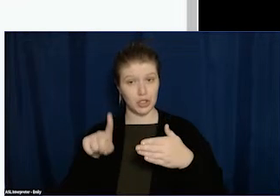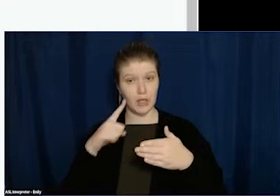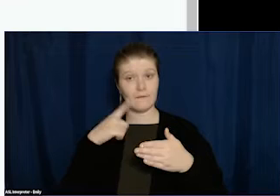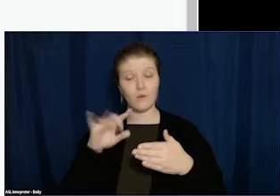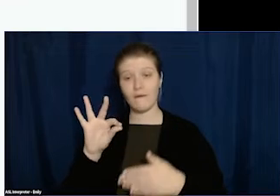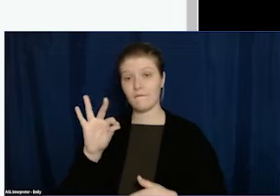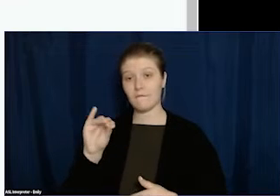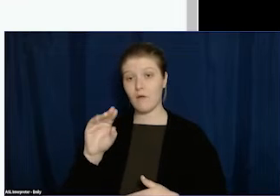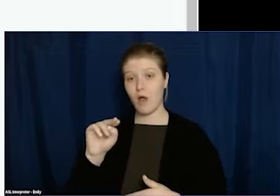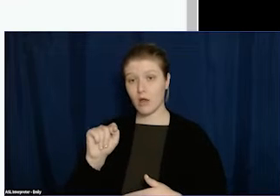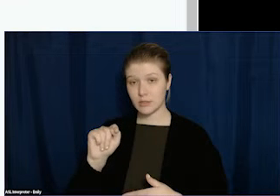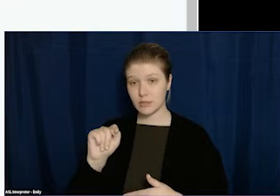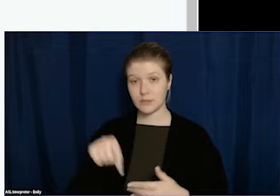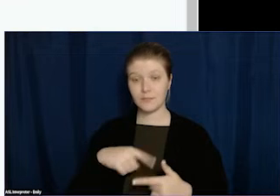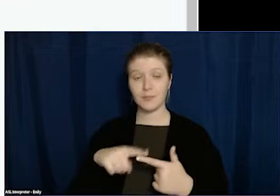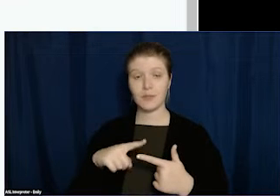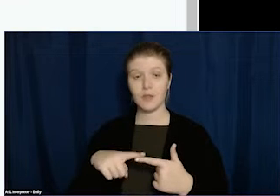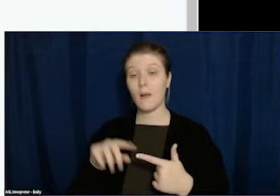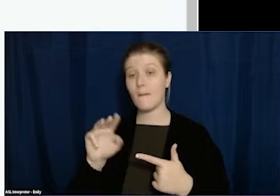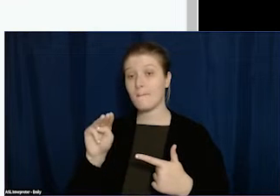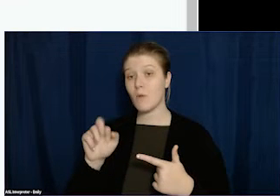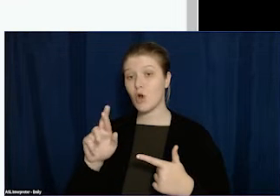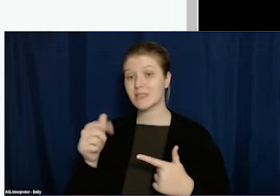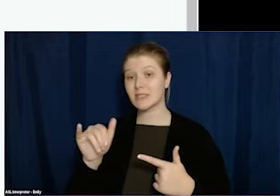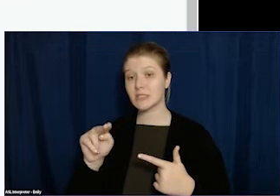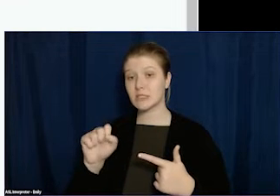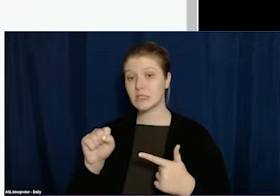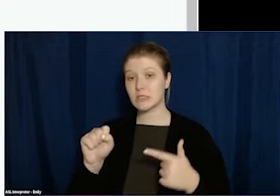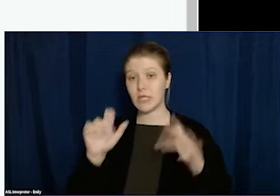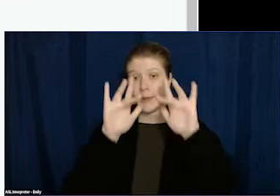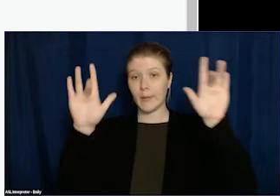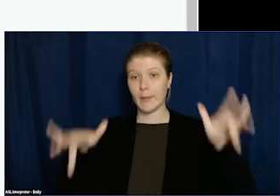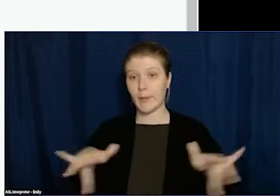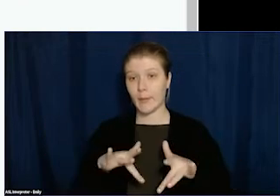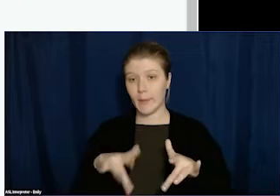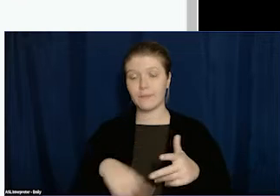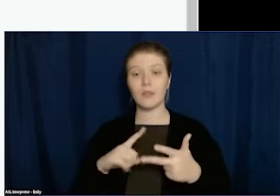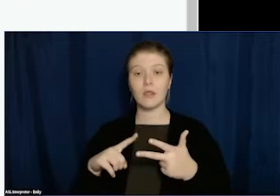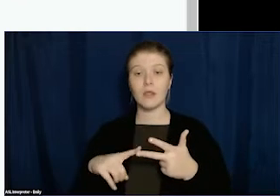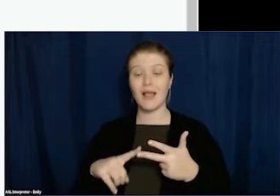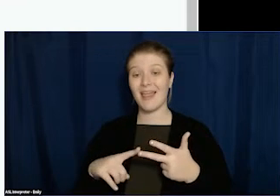We have at this moment, this is November 2022, we have suppressed temporarily fonts and margins.